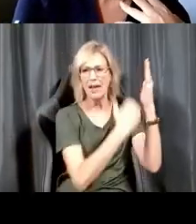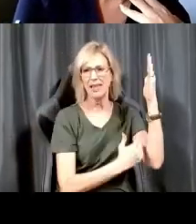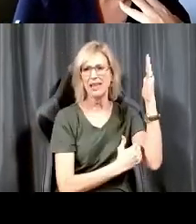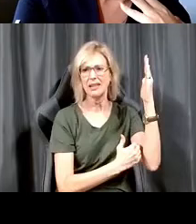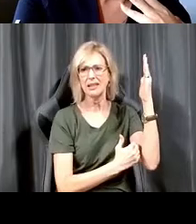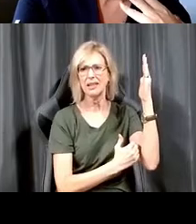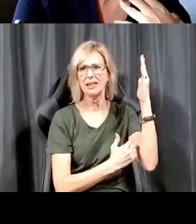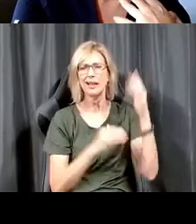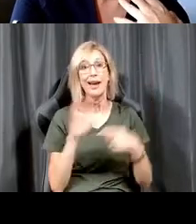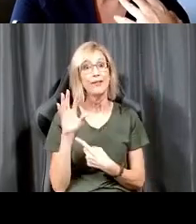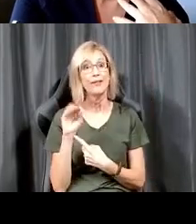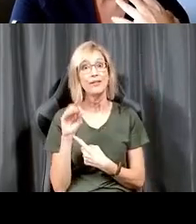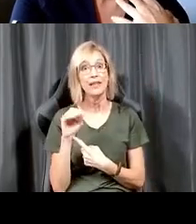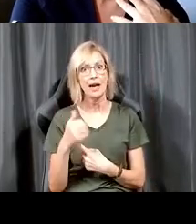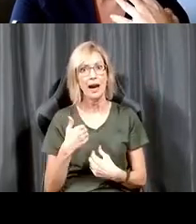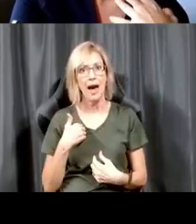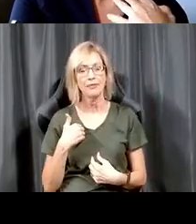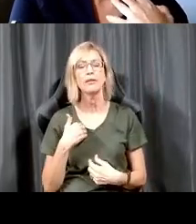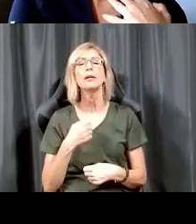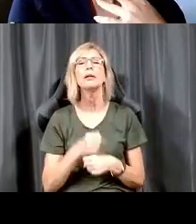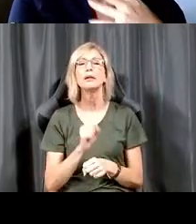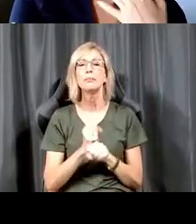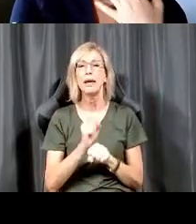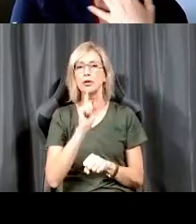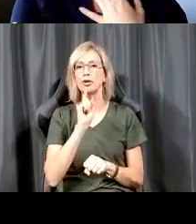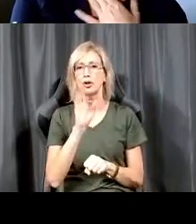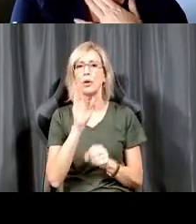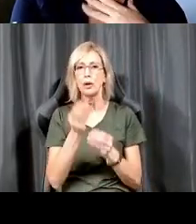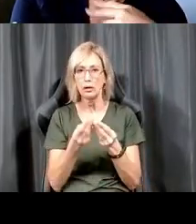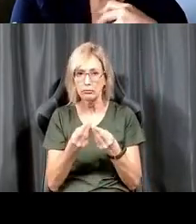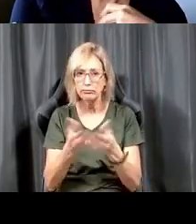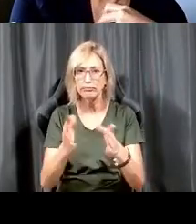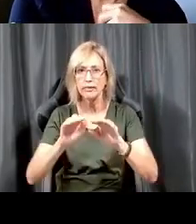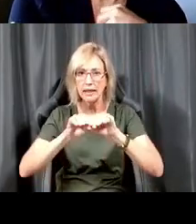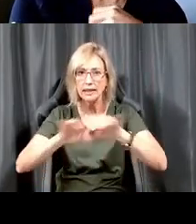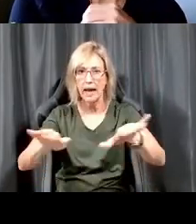» I will make sure you all get that activities you could do with your kiddos to help